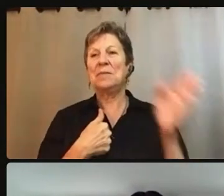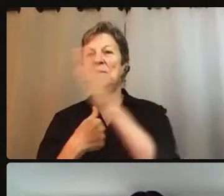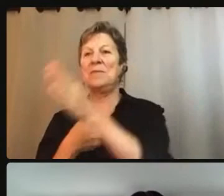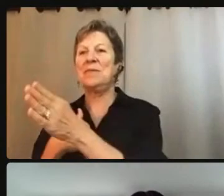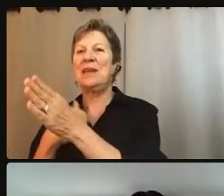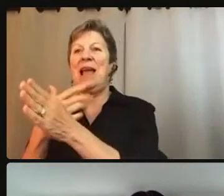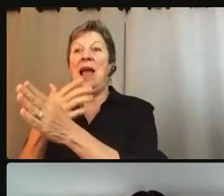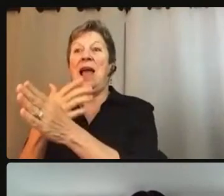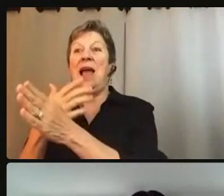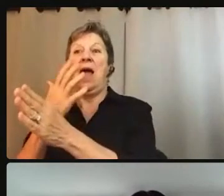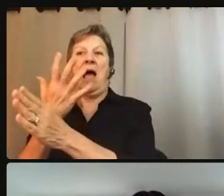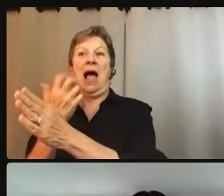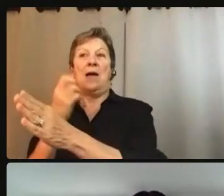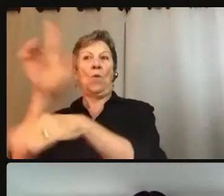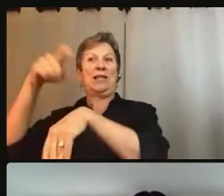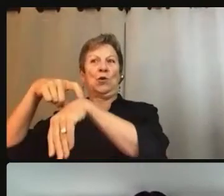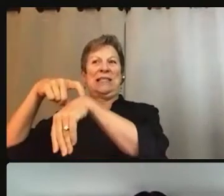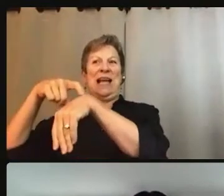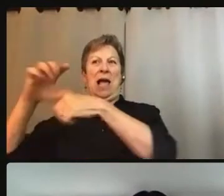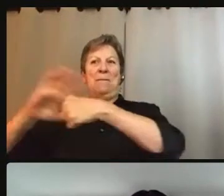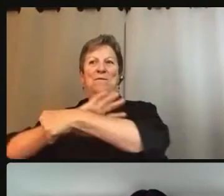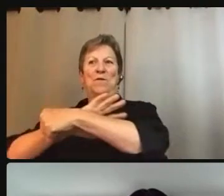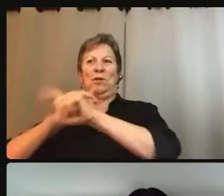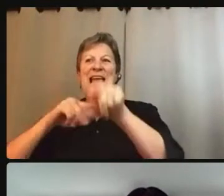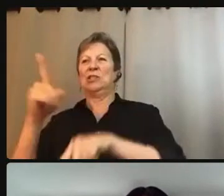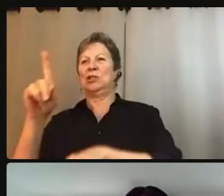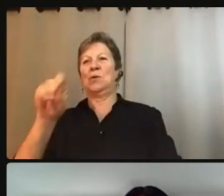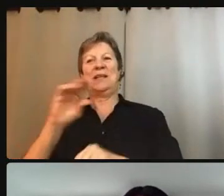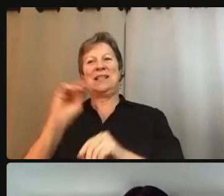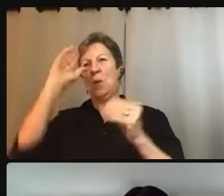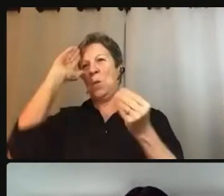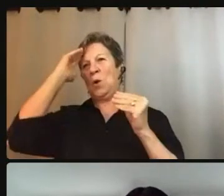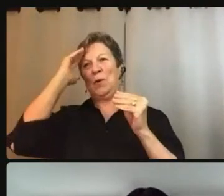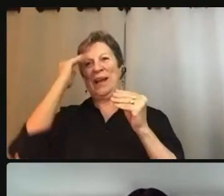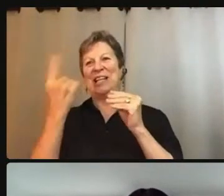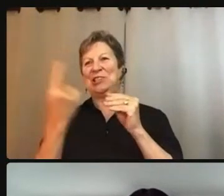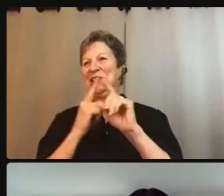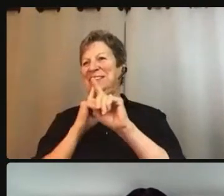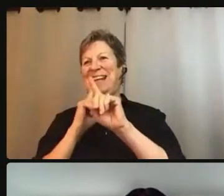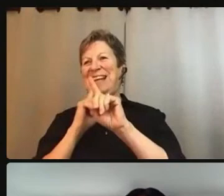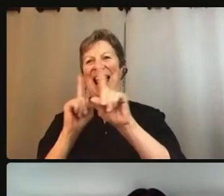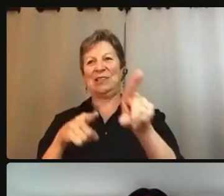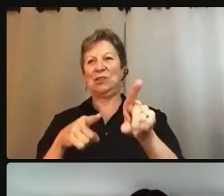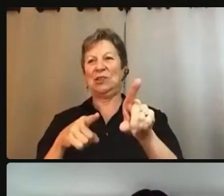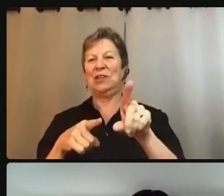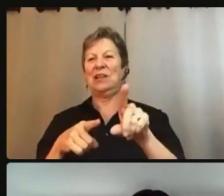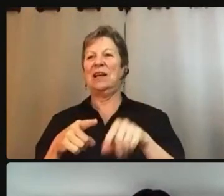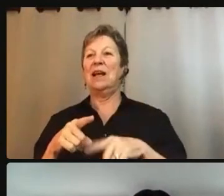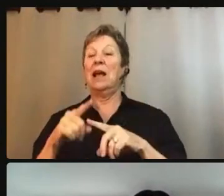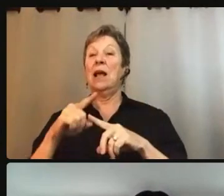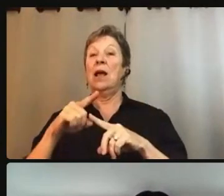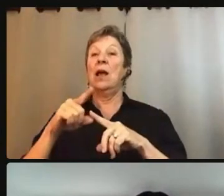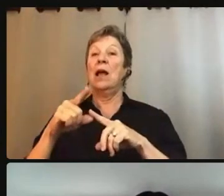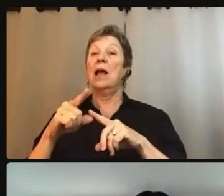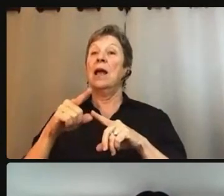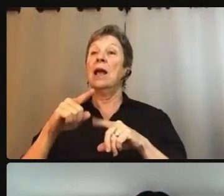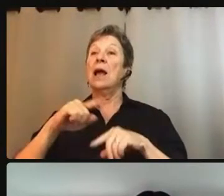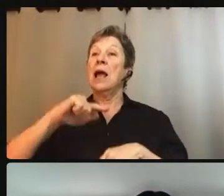IT'S NOT GOING TO LET ME.